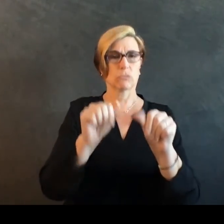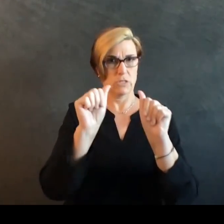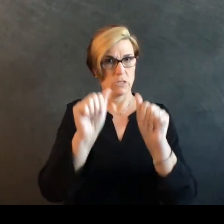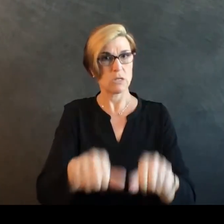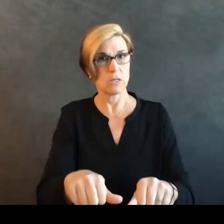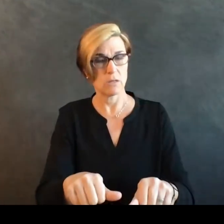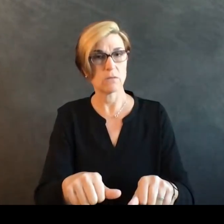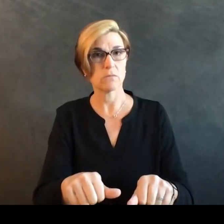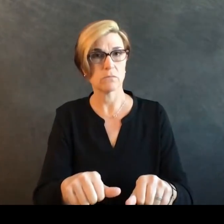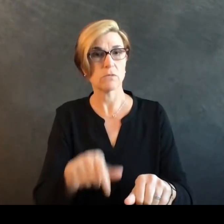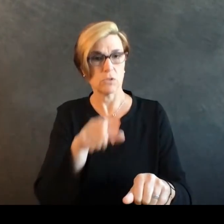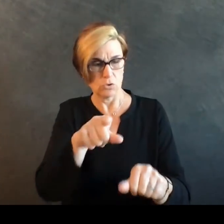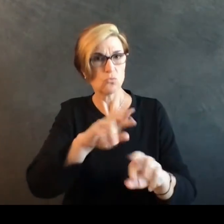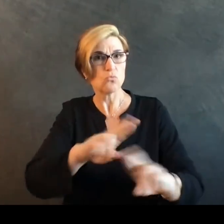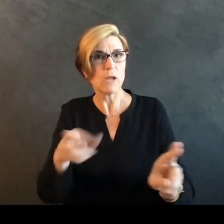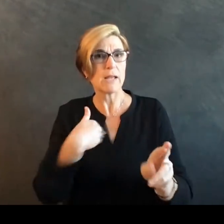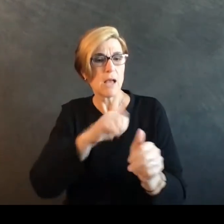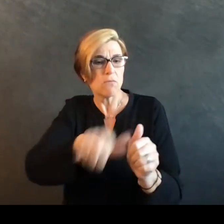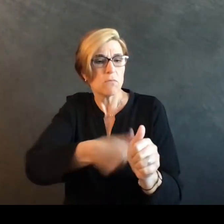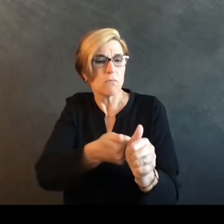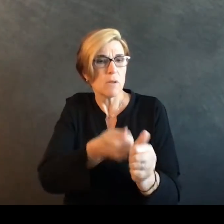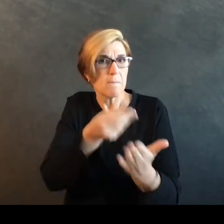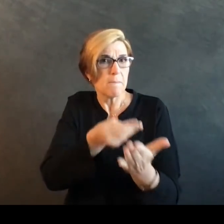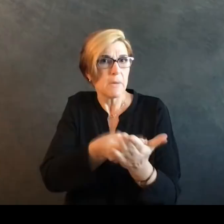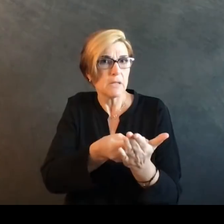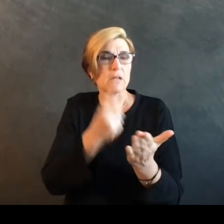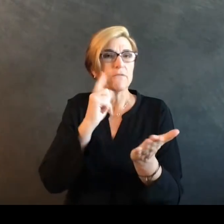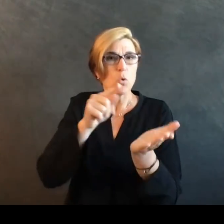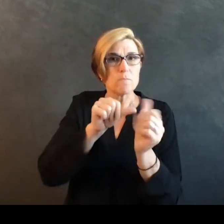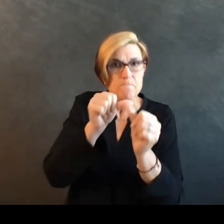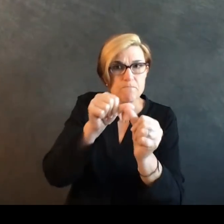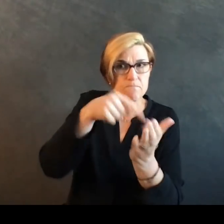resources they need to keep their workers employed and keep up with their